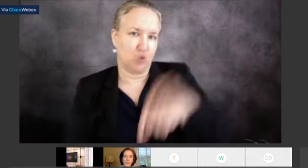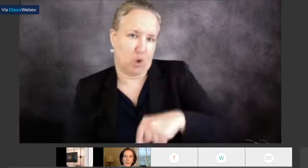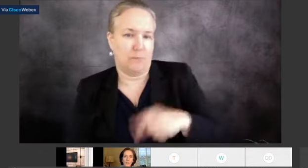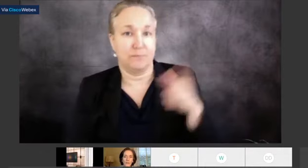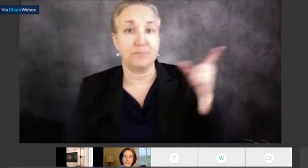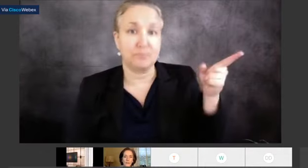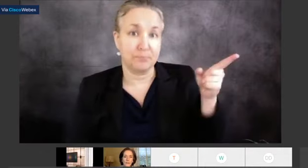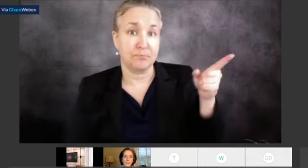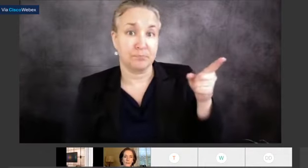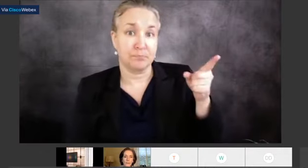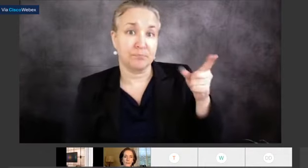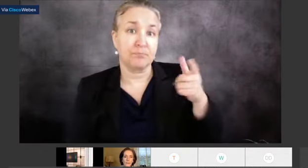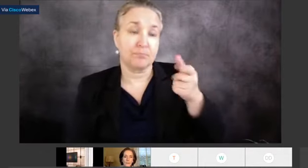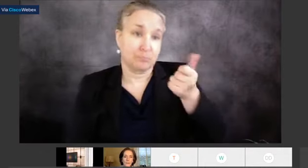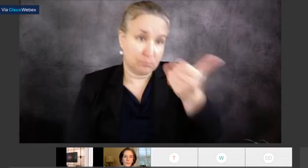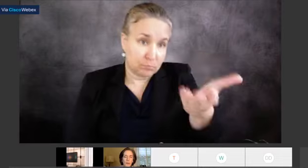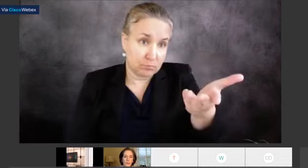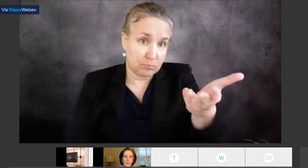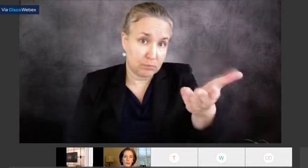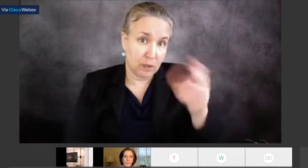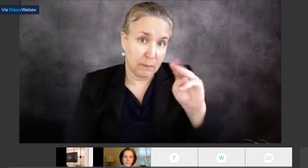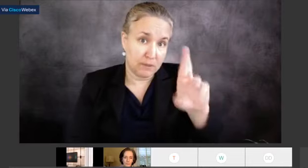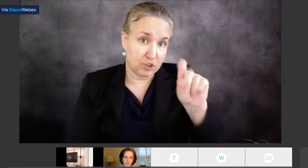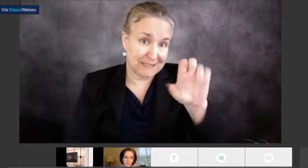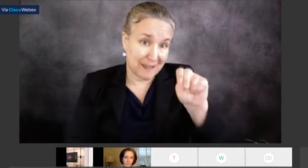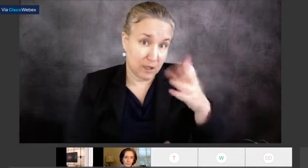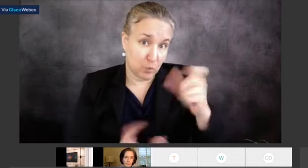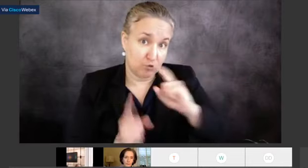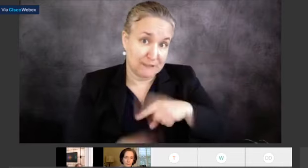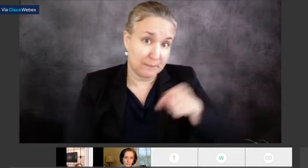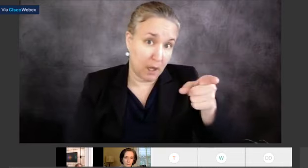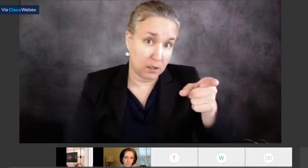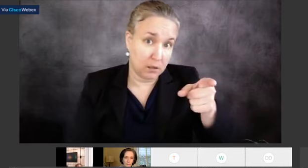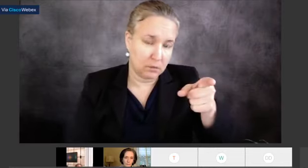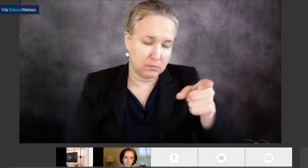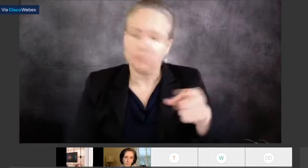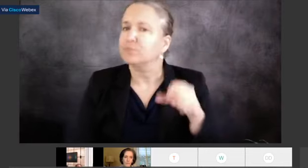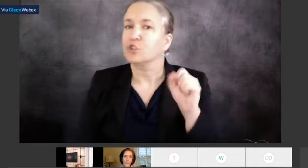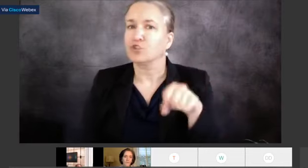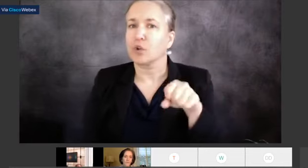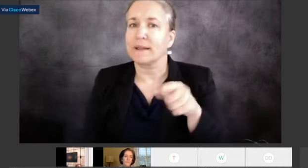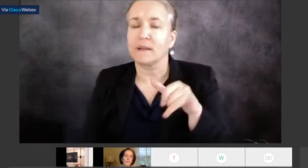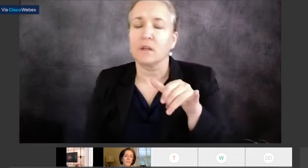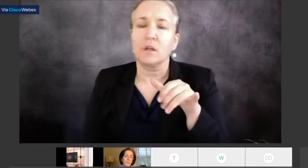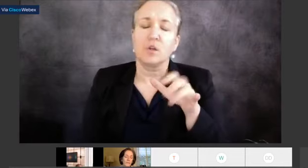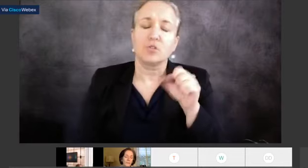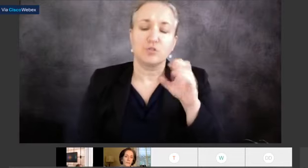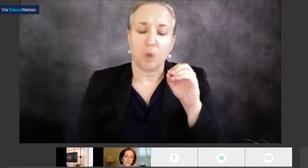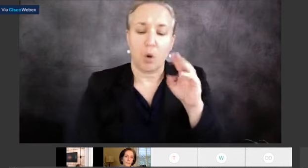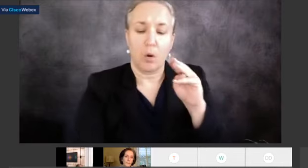do you want to respond to that [Solicitor] certainly so montgomery county health